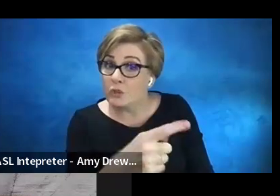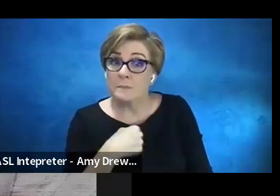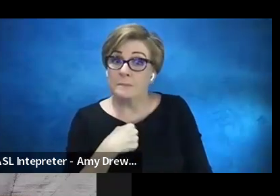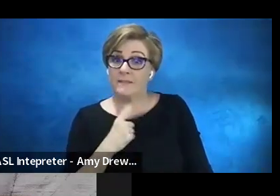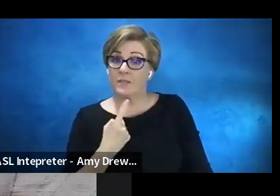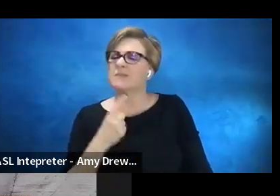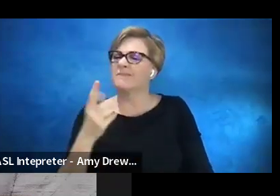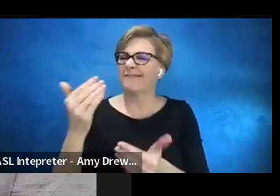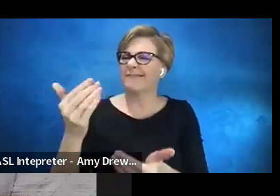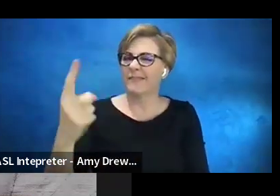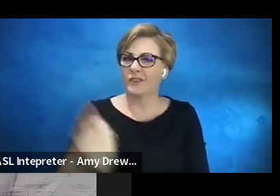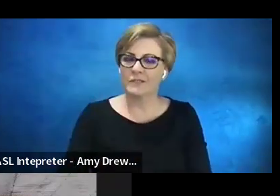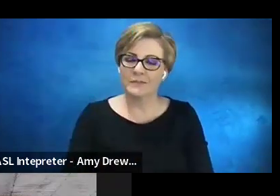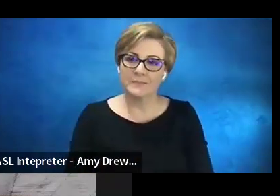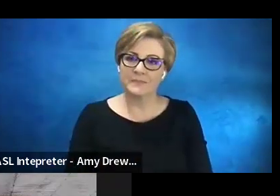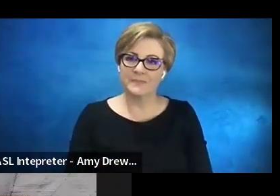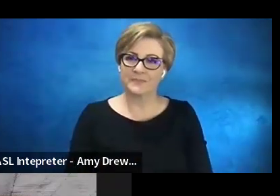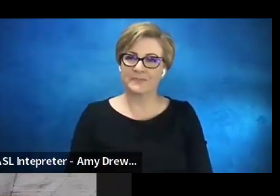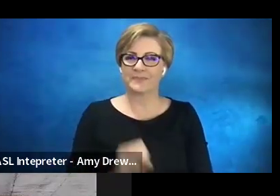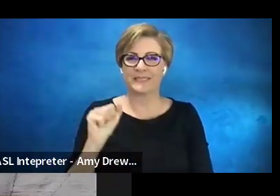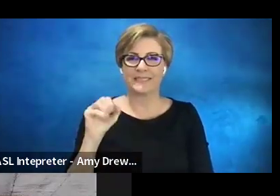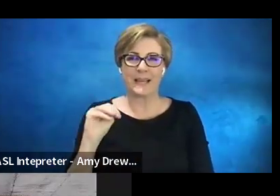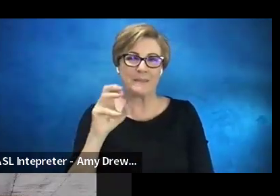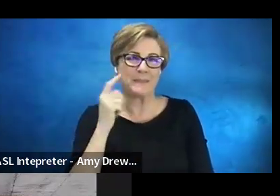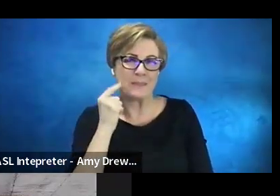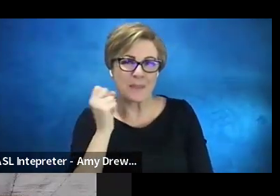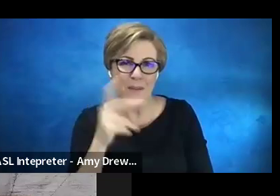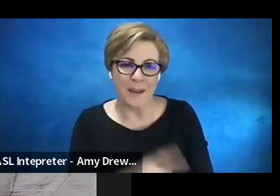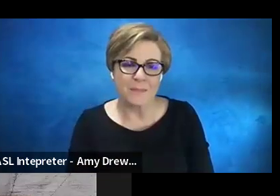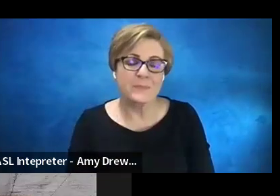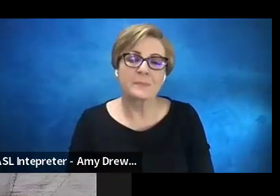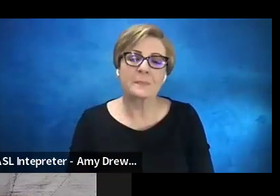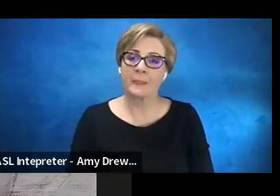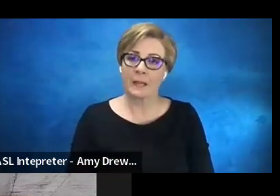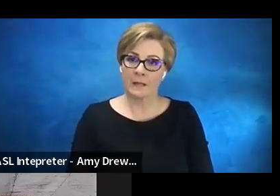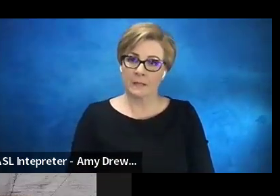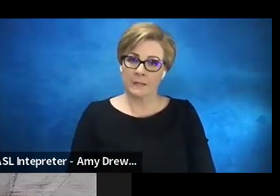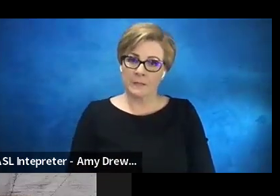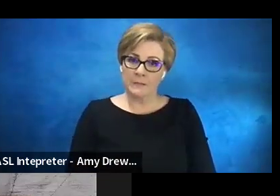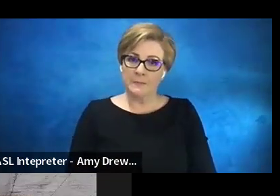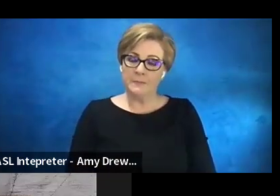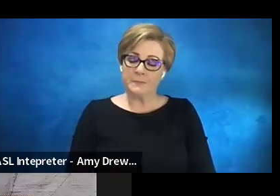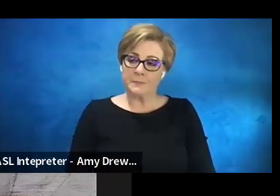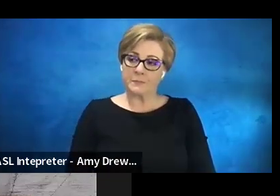Thank you so much for that, Elijah. This next question here is for Katy and Sam. Can you name other ways or examples in which this executive order would specifically impact disabled students and their families? Do you want to go first, Katy? Or do you want me to go first?